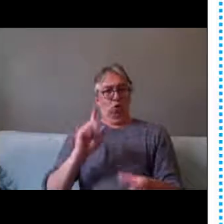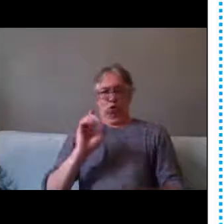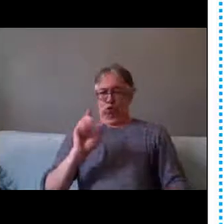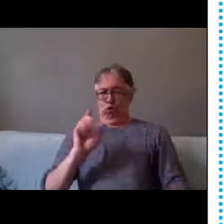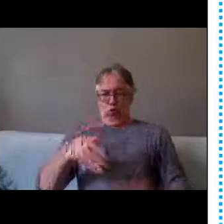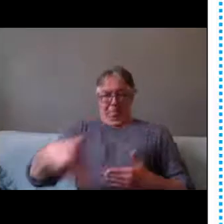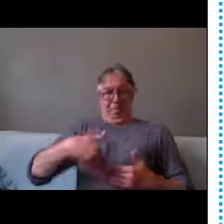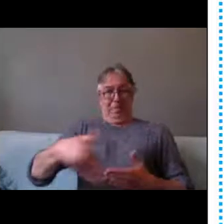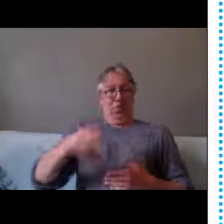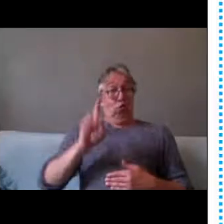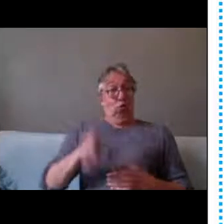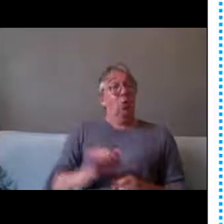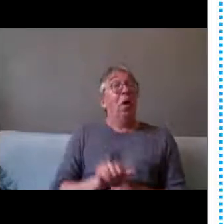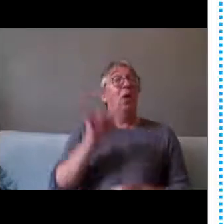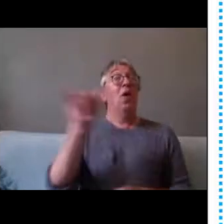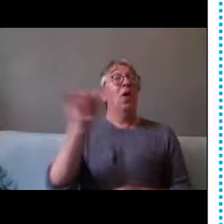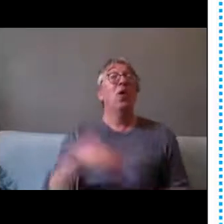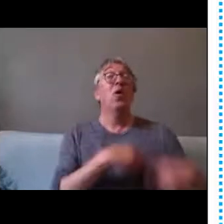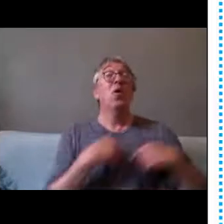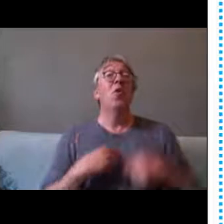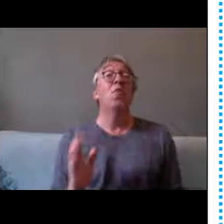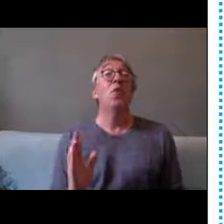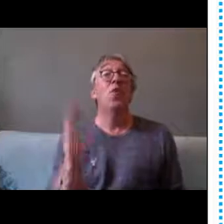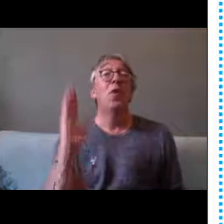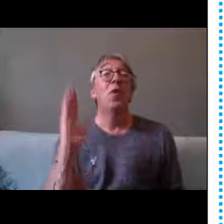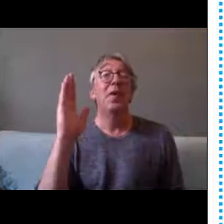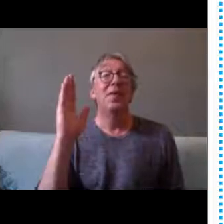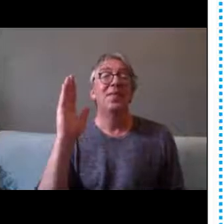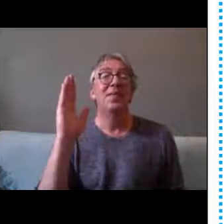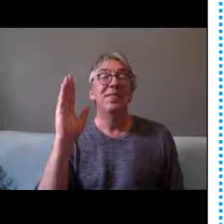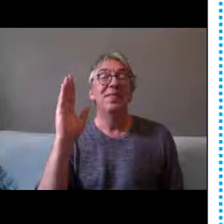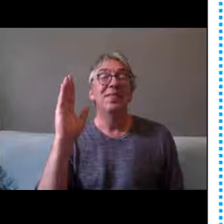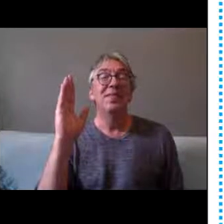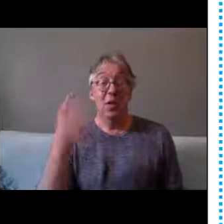I titled it Planning without certainties, so for the moment